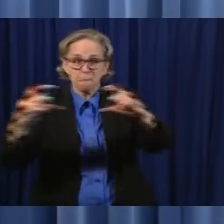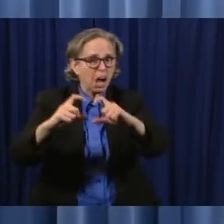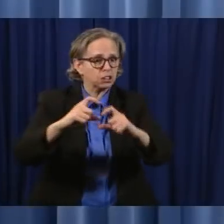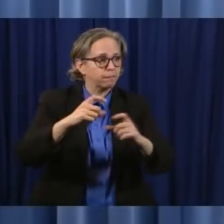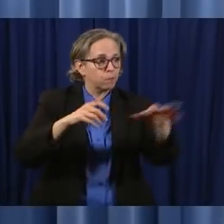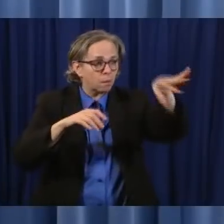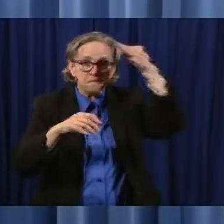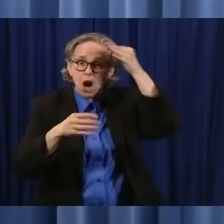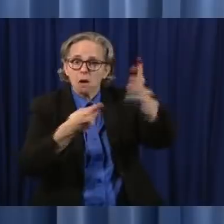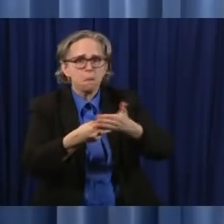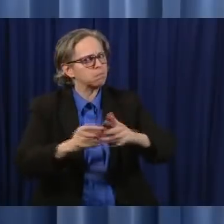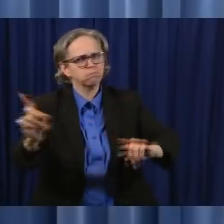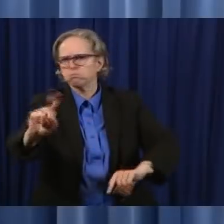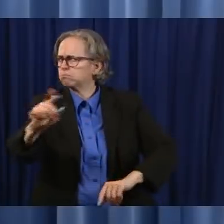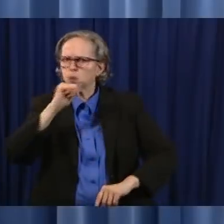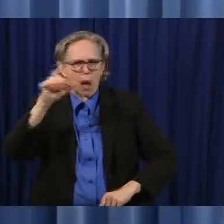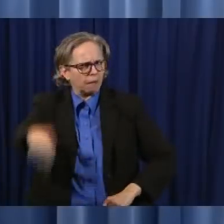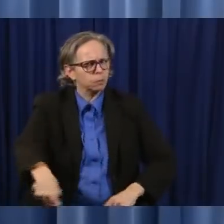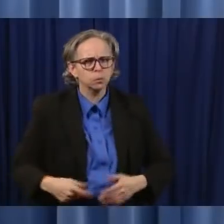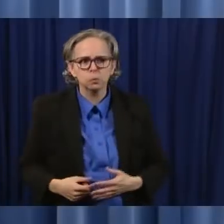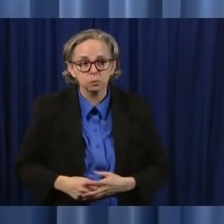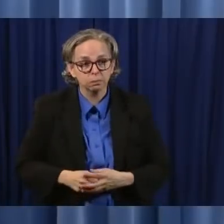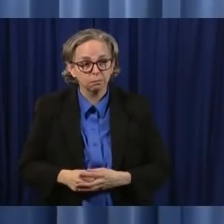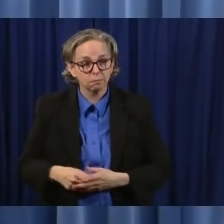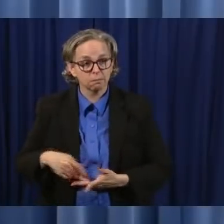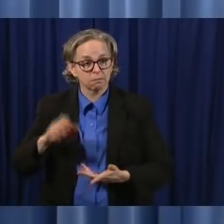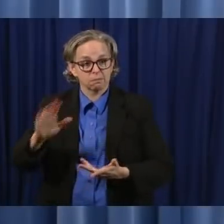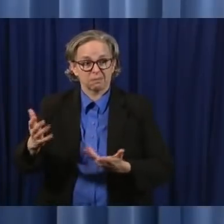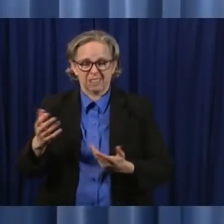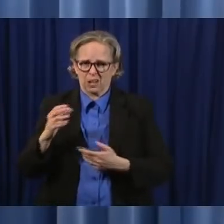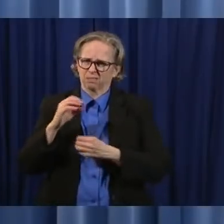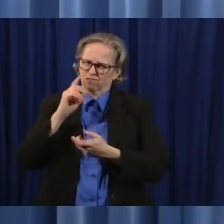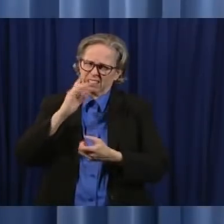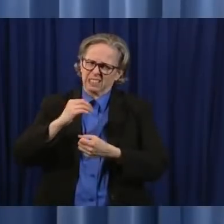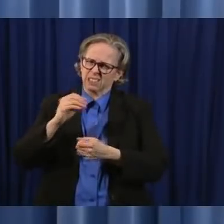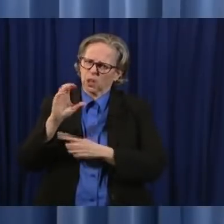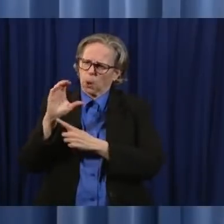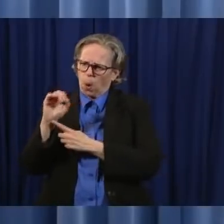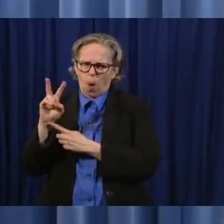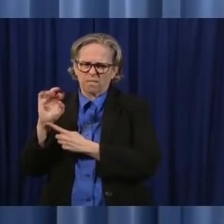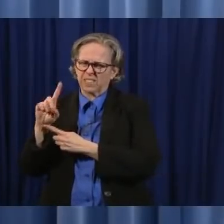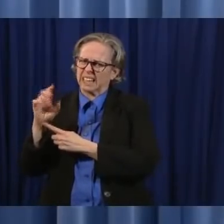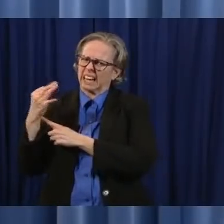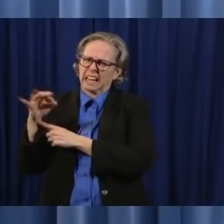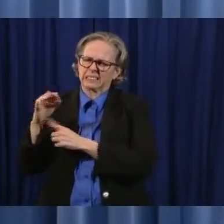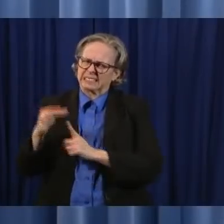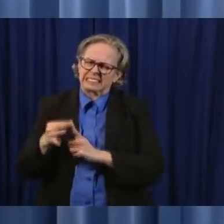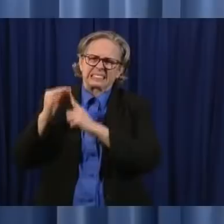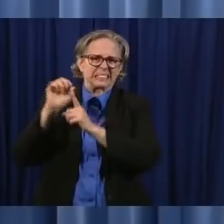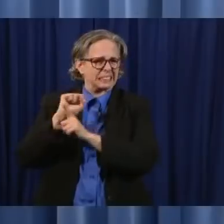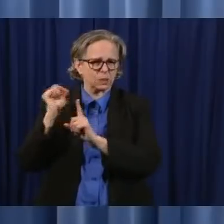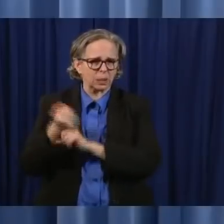THERE IS NO LOCAL MATCH THAT IS REQUIRED. DUE TO THE UNIQUE NATURE OF